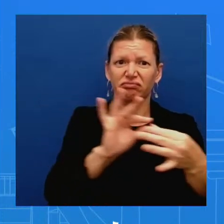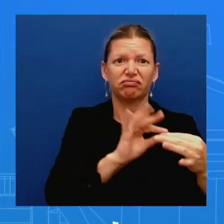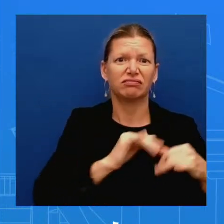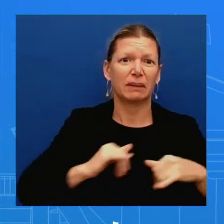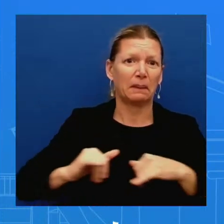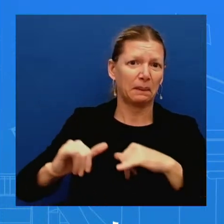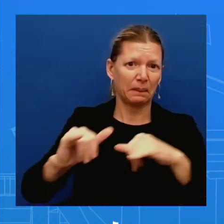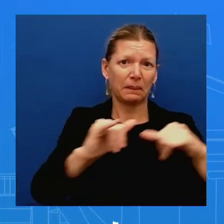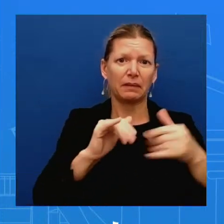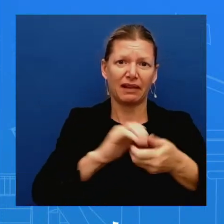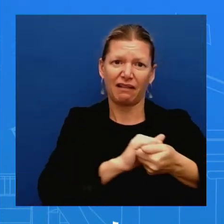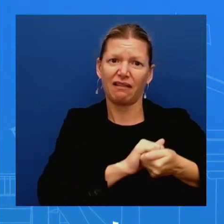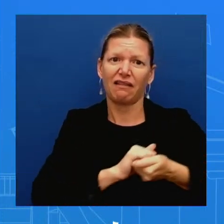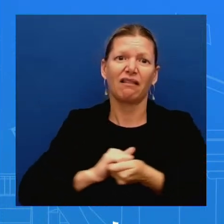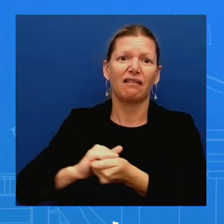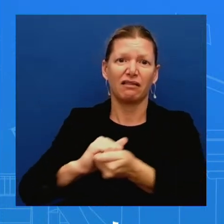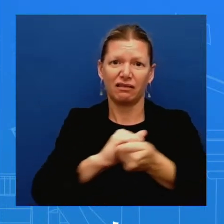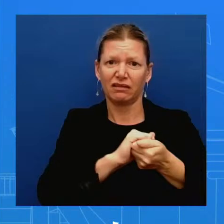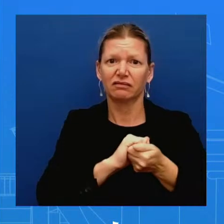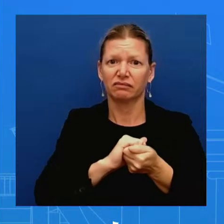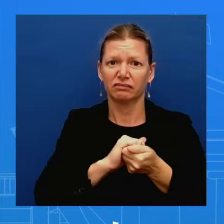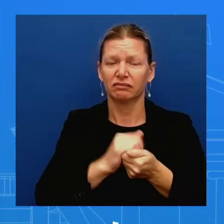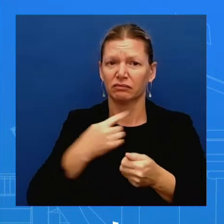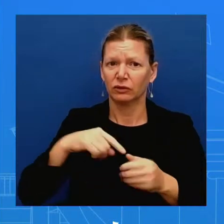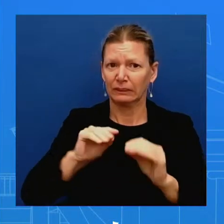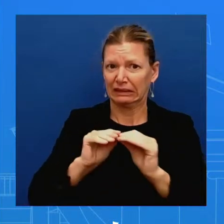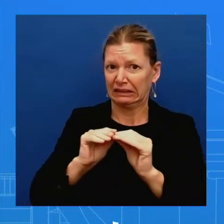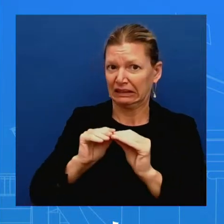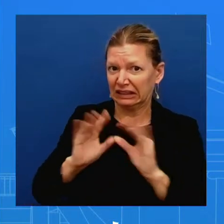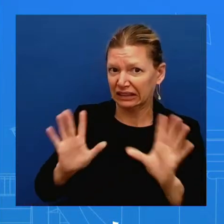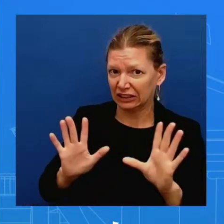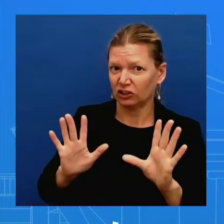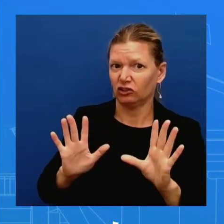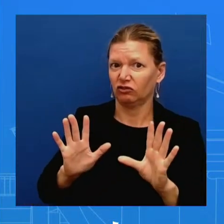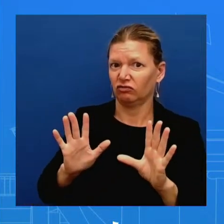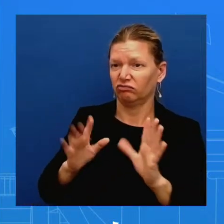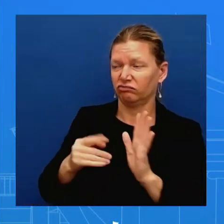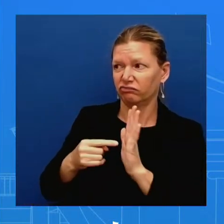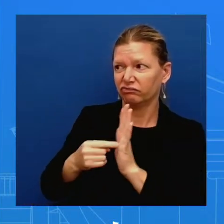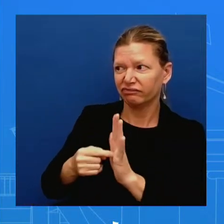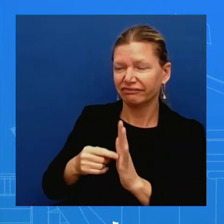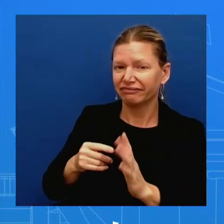we've been very clear on making sure that we do everything that we can to give the brave people of Ukraine,